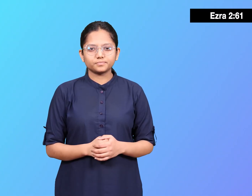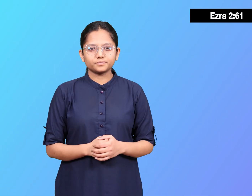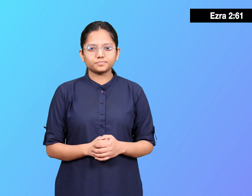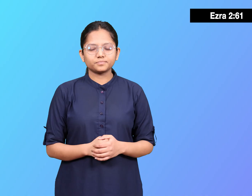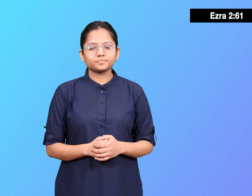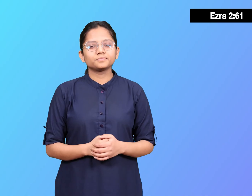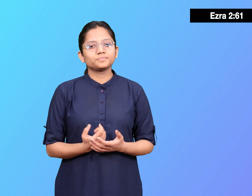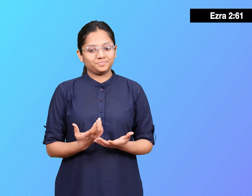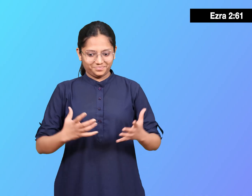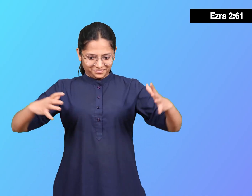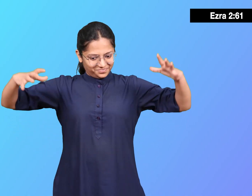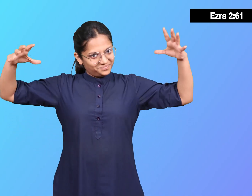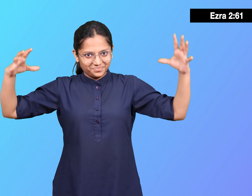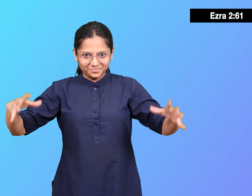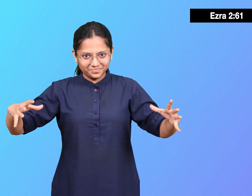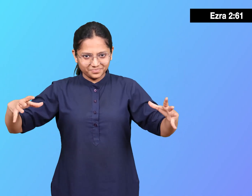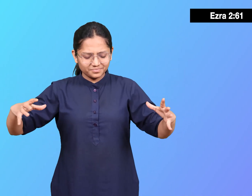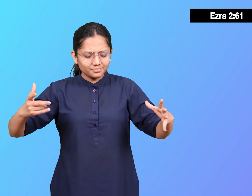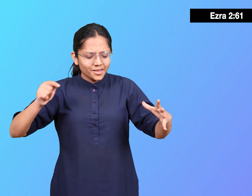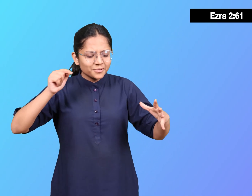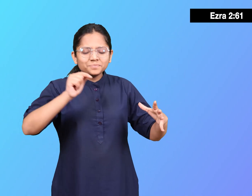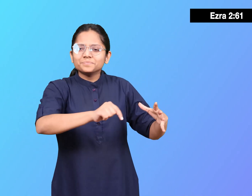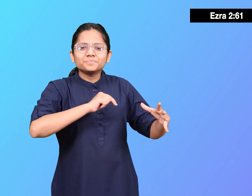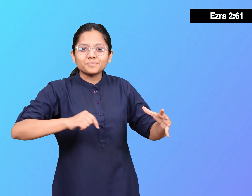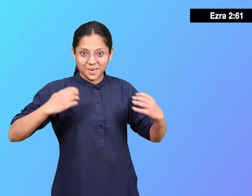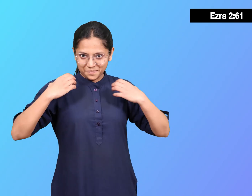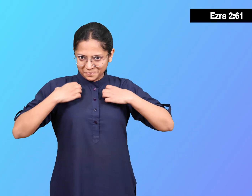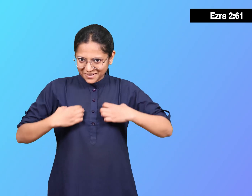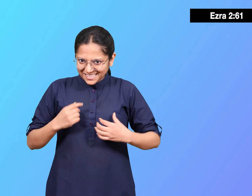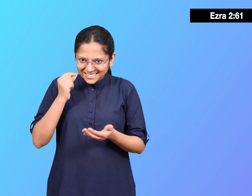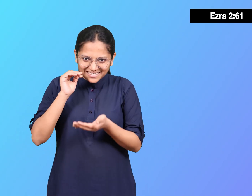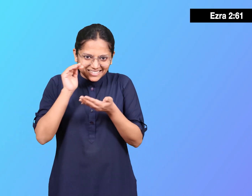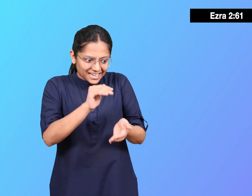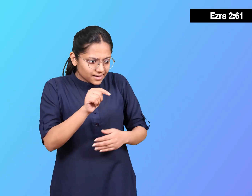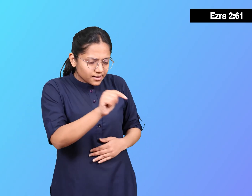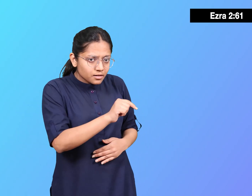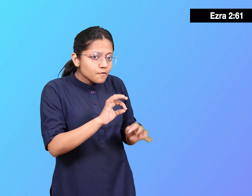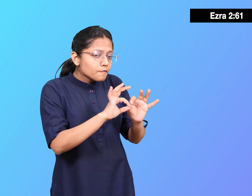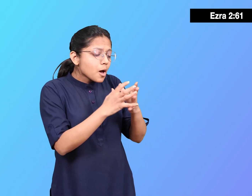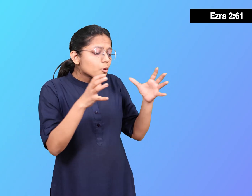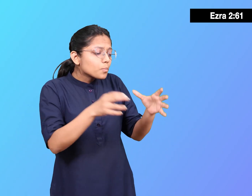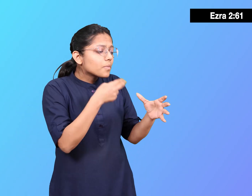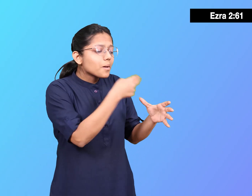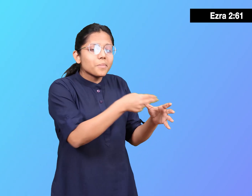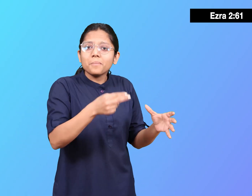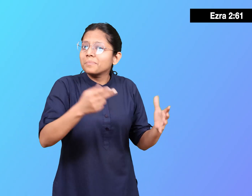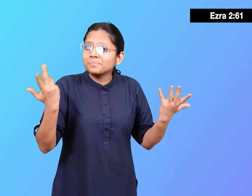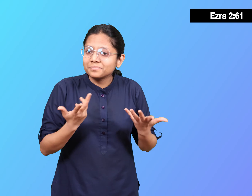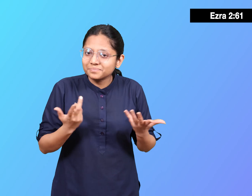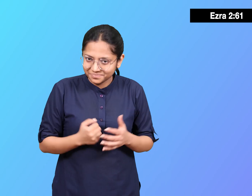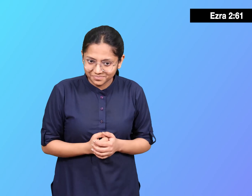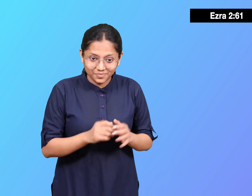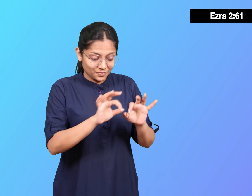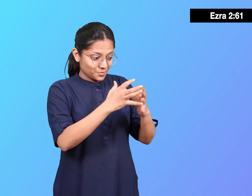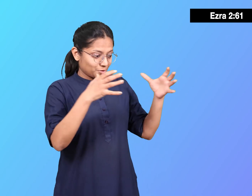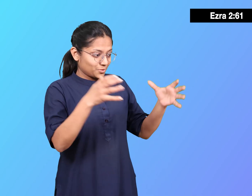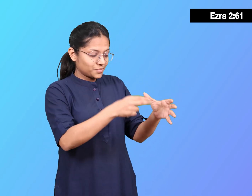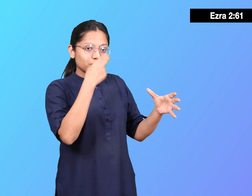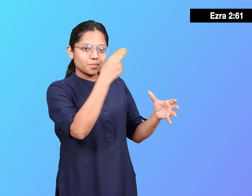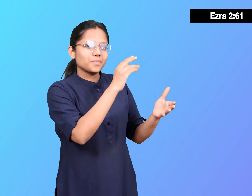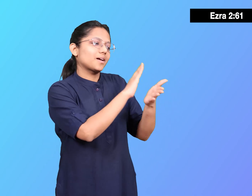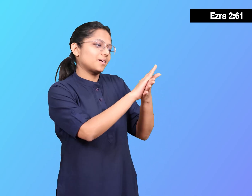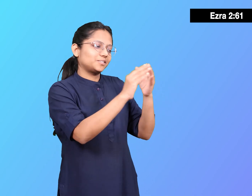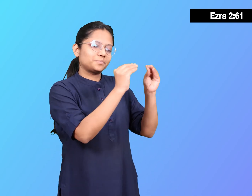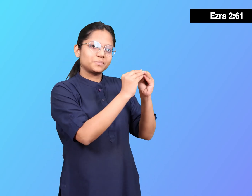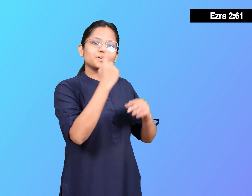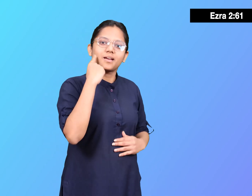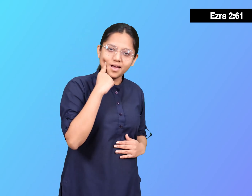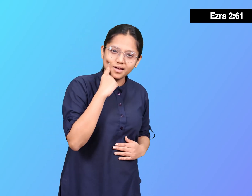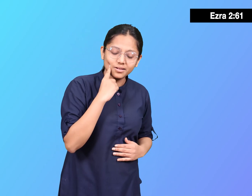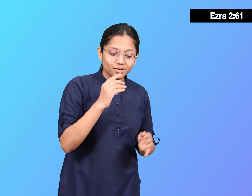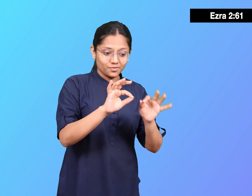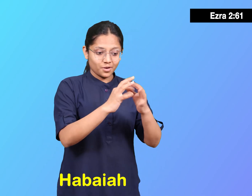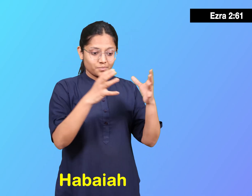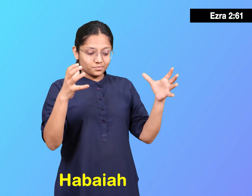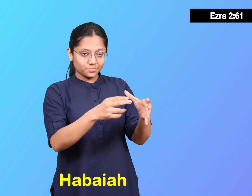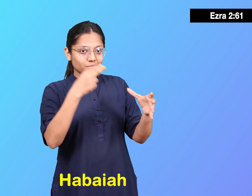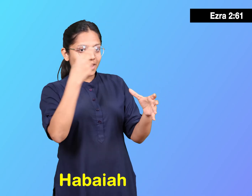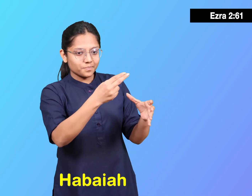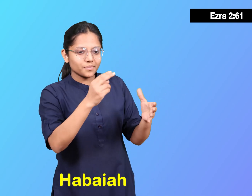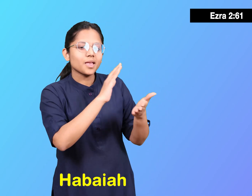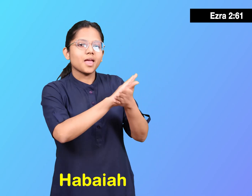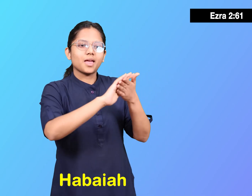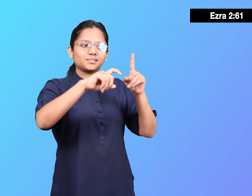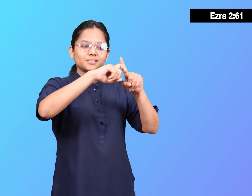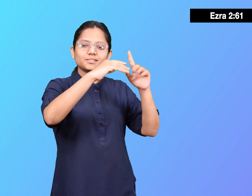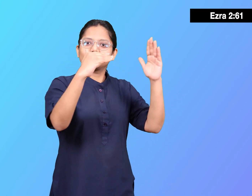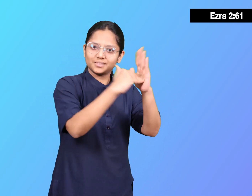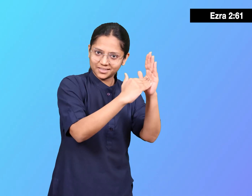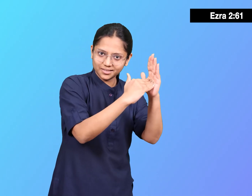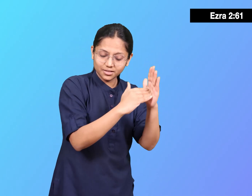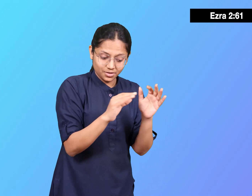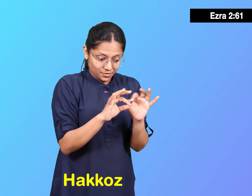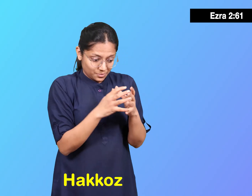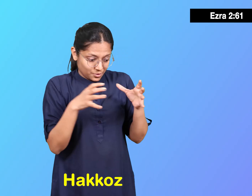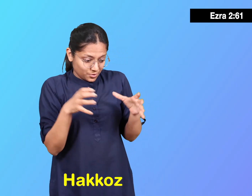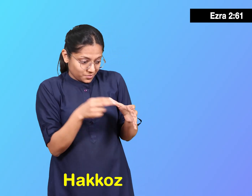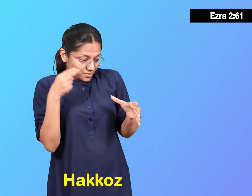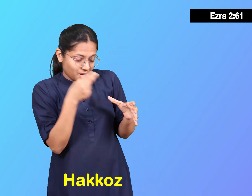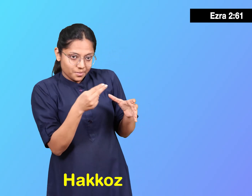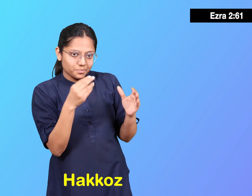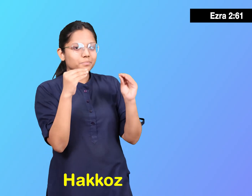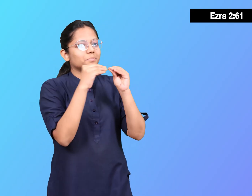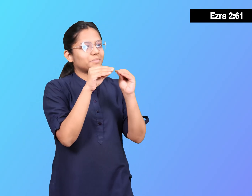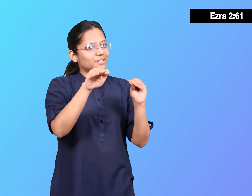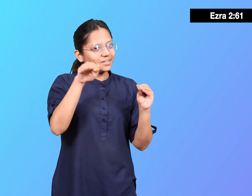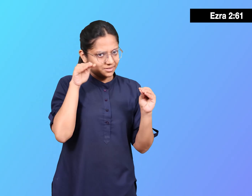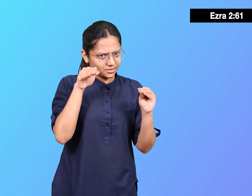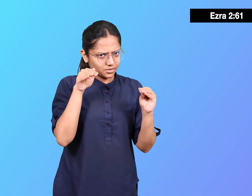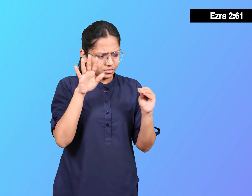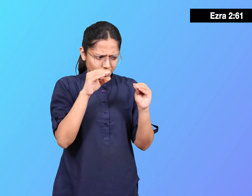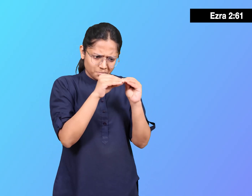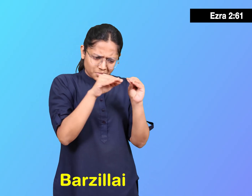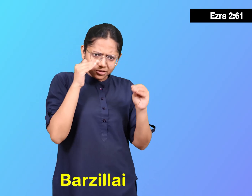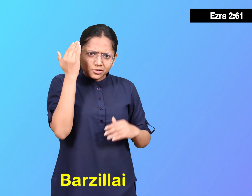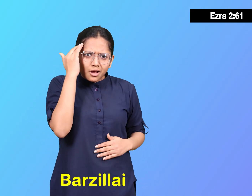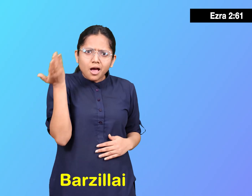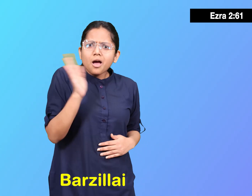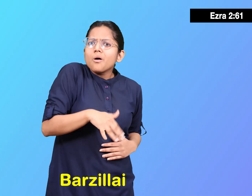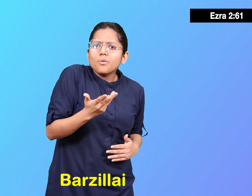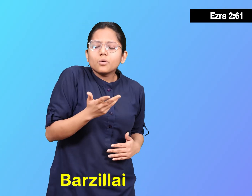There were also these three families of priests: the descendants of Hobaiah, Hakkoz and Barzillai,